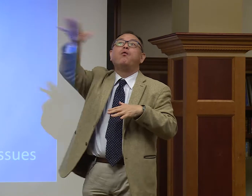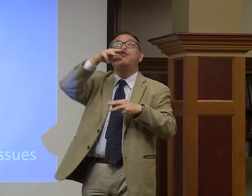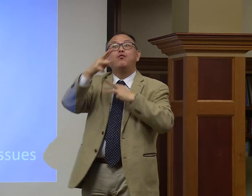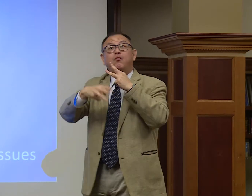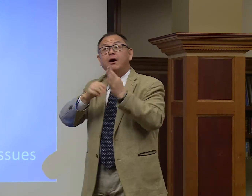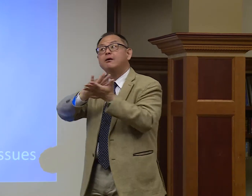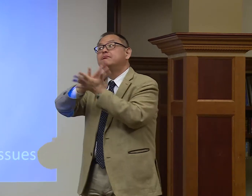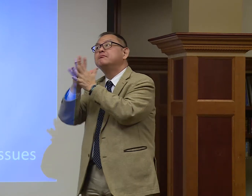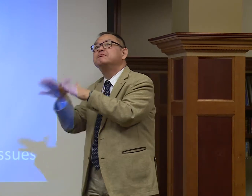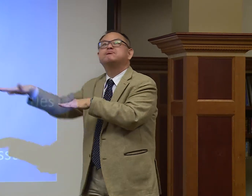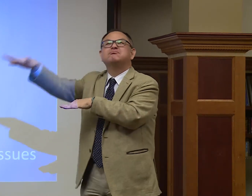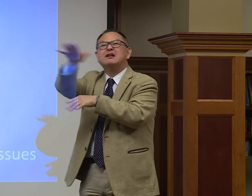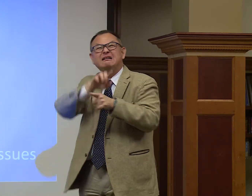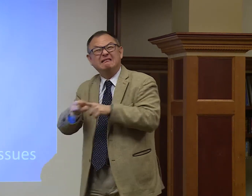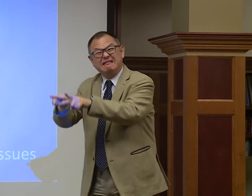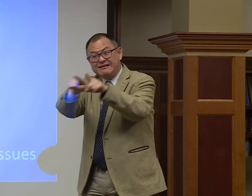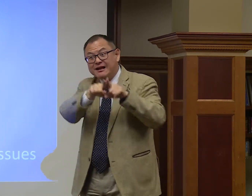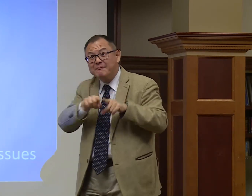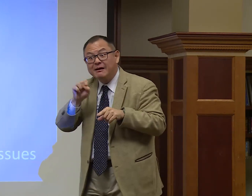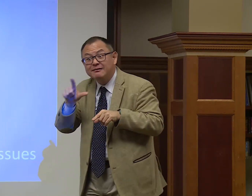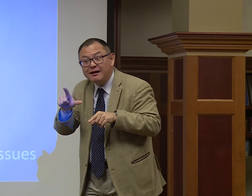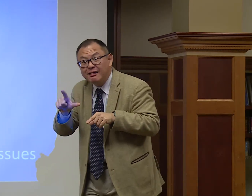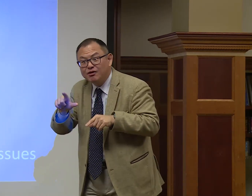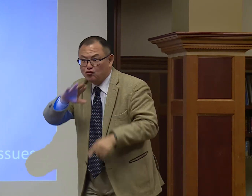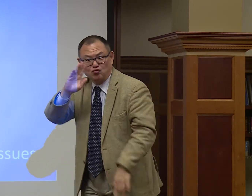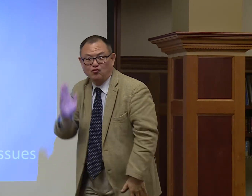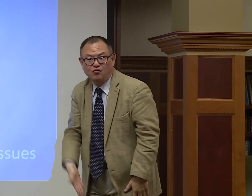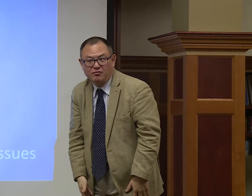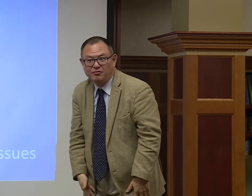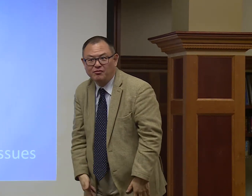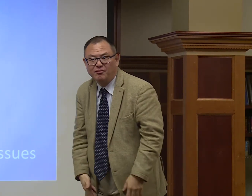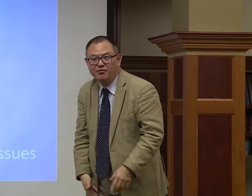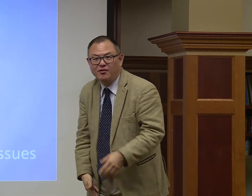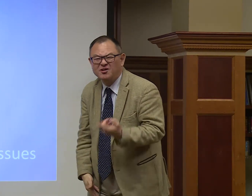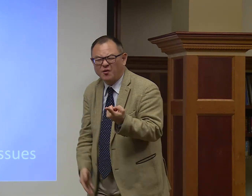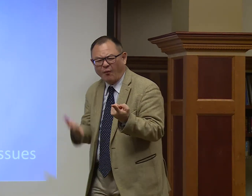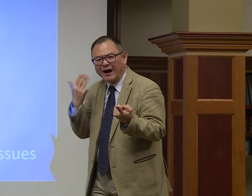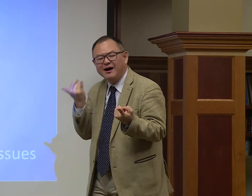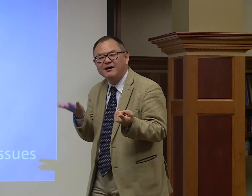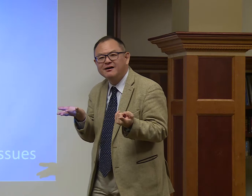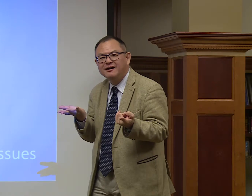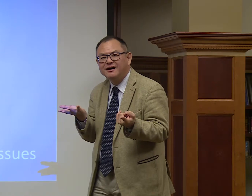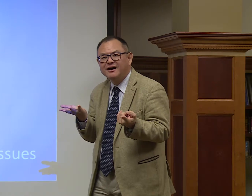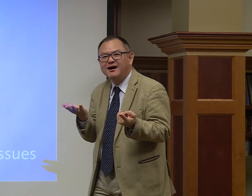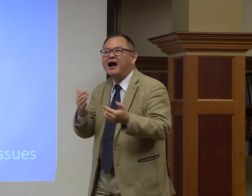Does that mean that the world will adopt ASL as their sign language?